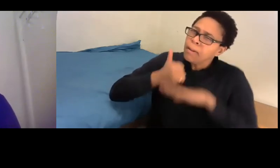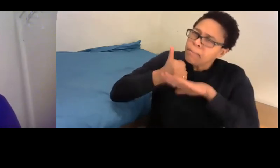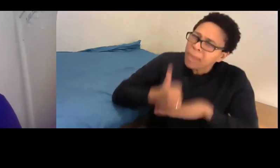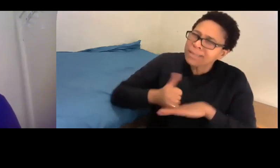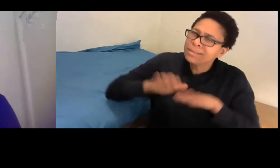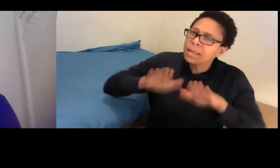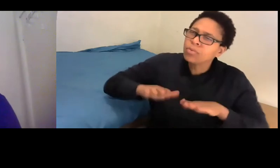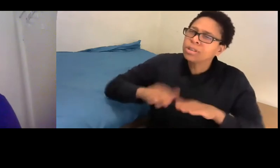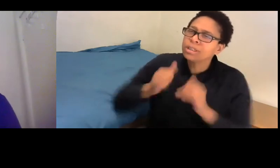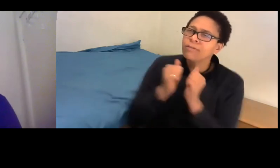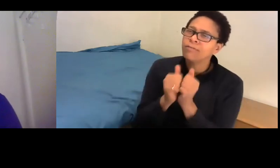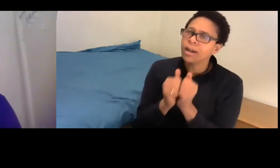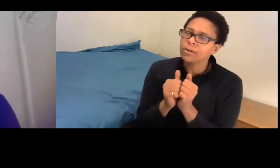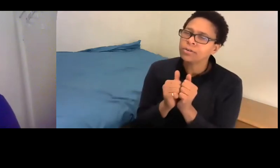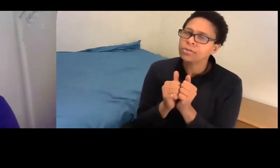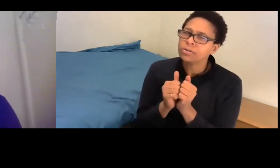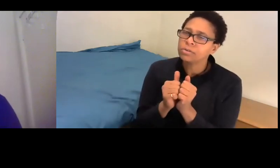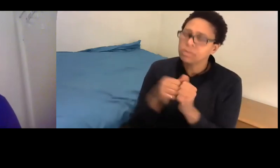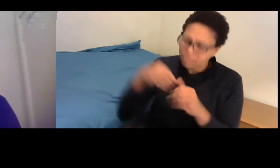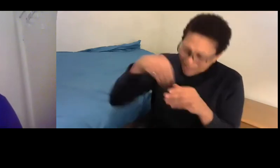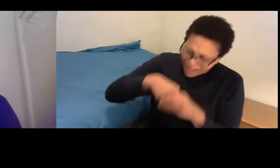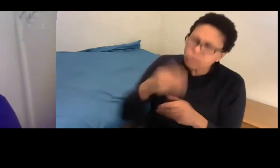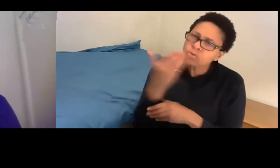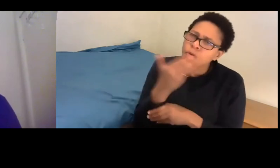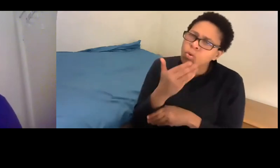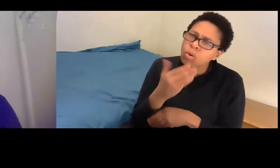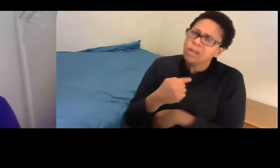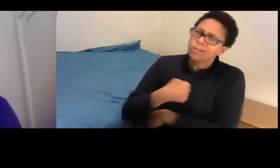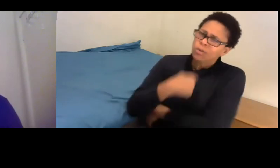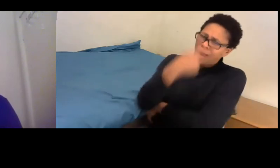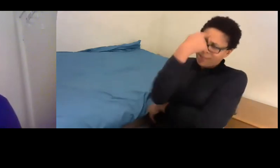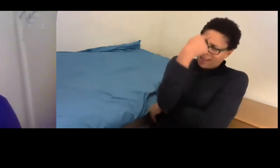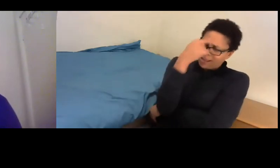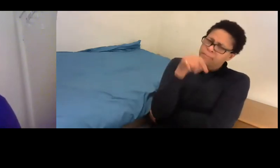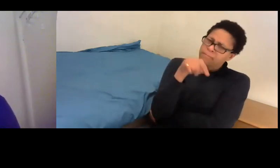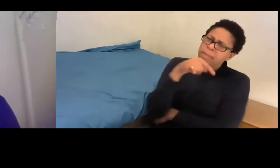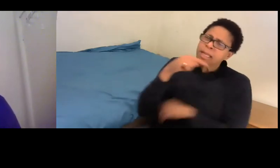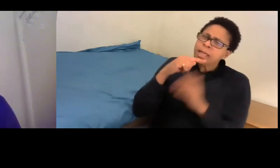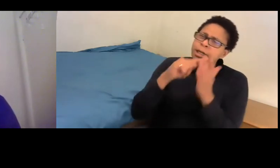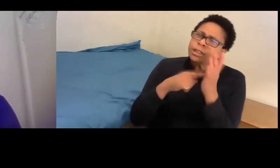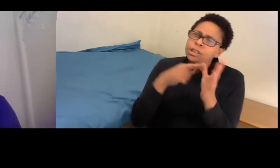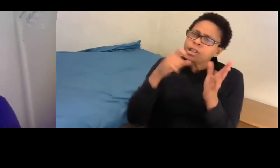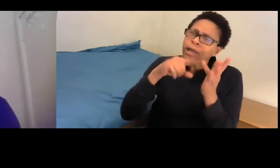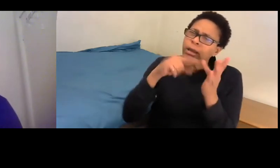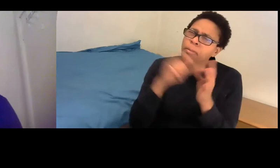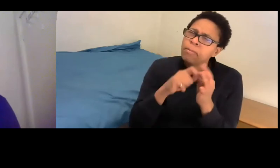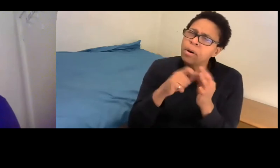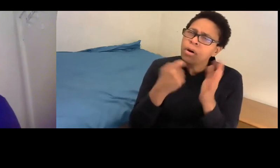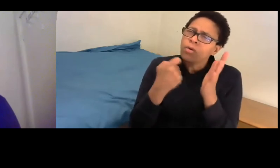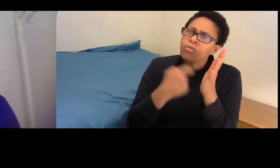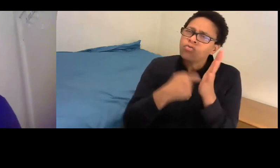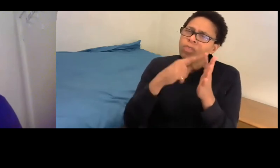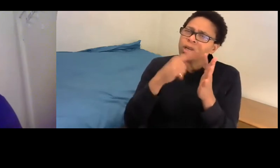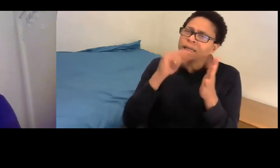someone like Jacob Rees-Moog? Is he a potential terrorist? Has he been radicalized? You know, he's very anti same sex marriage, he